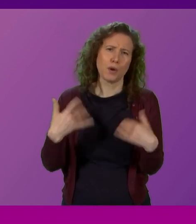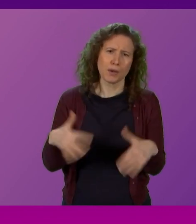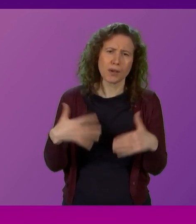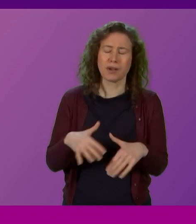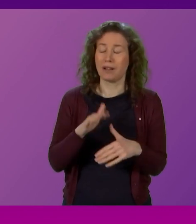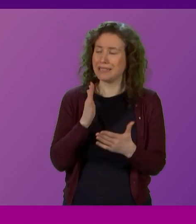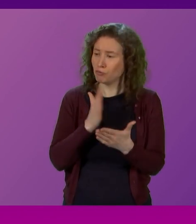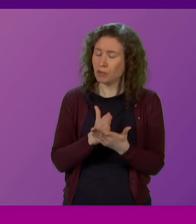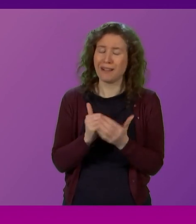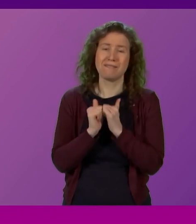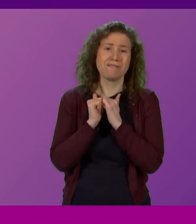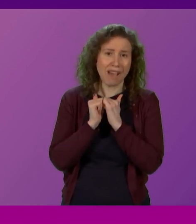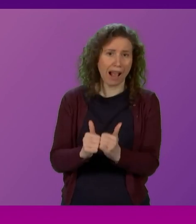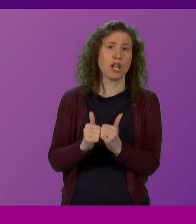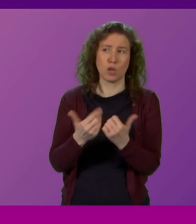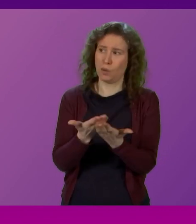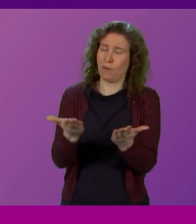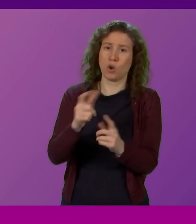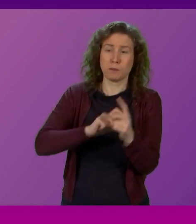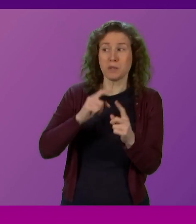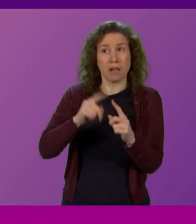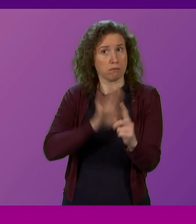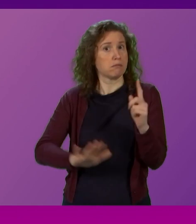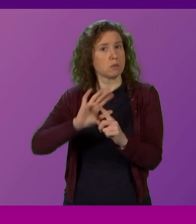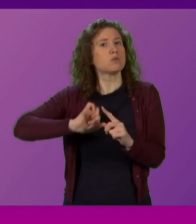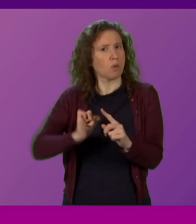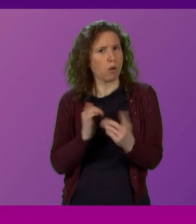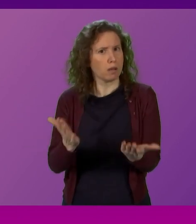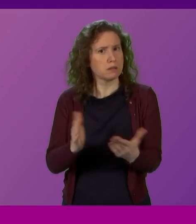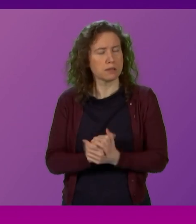its real value to the community and to Scotland as a whole.